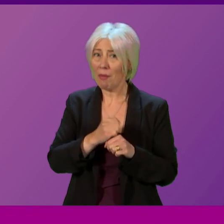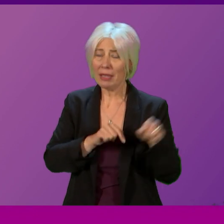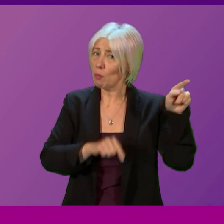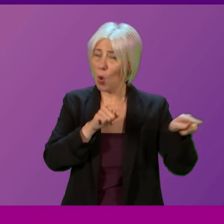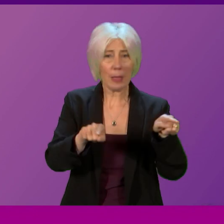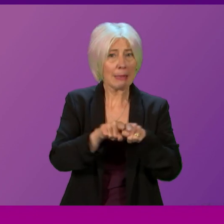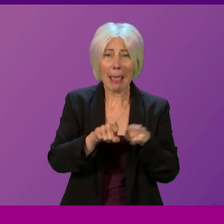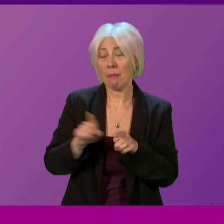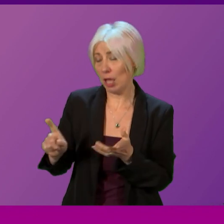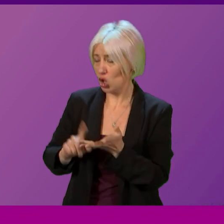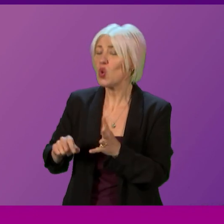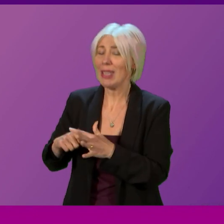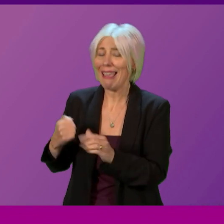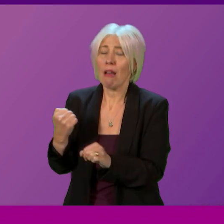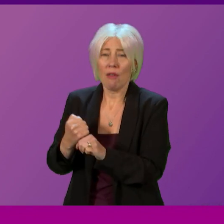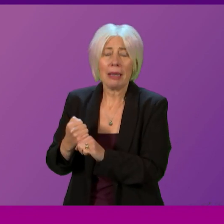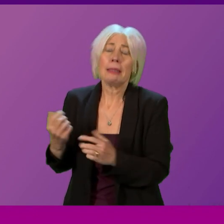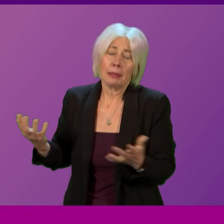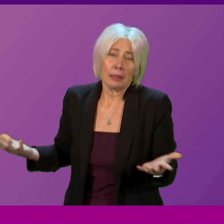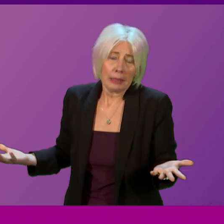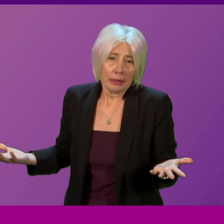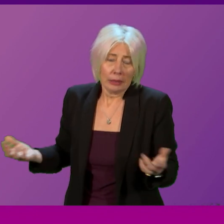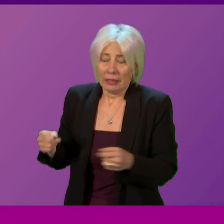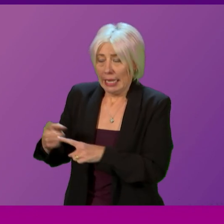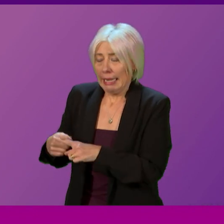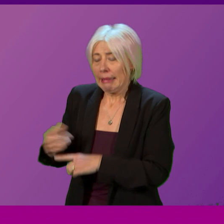and the United Kingdom Government in respect of England.